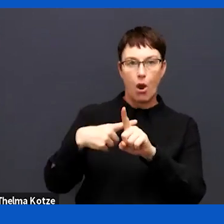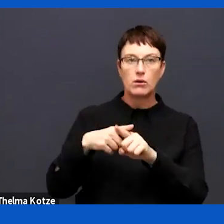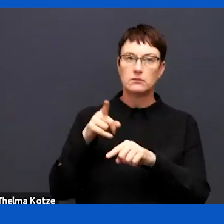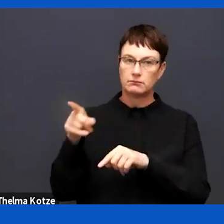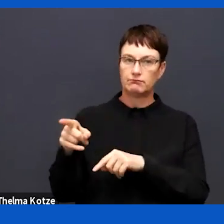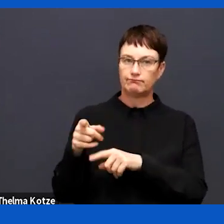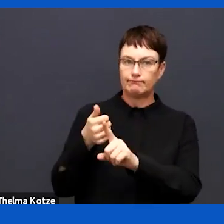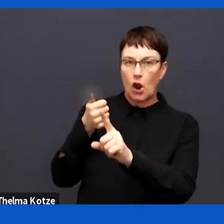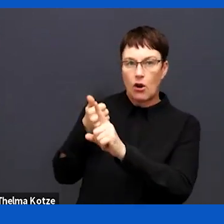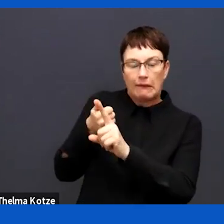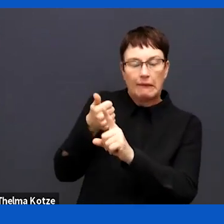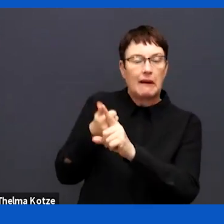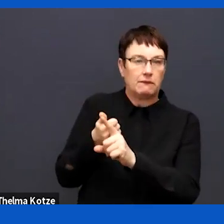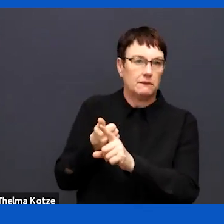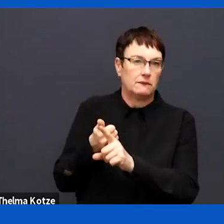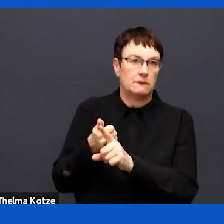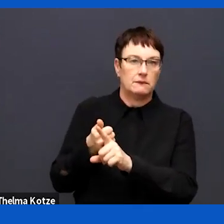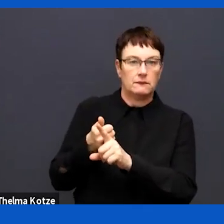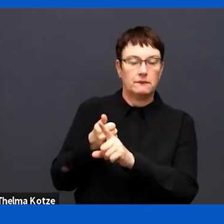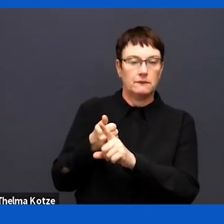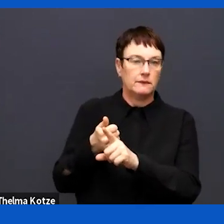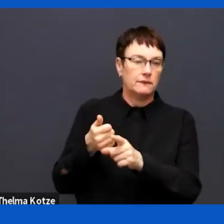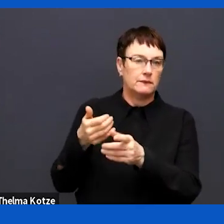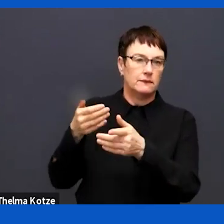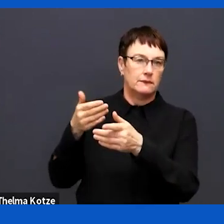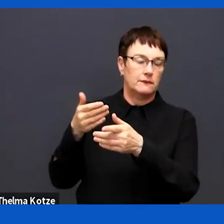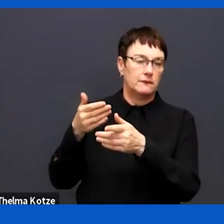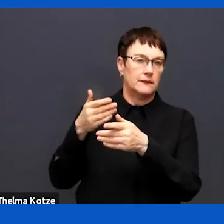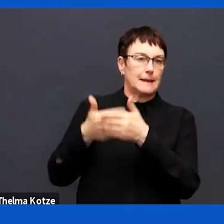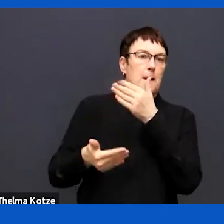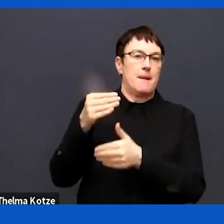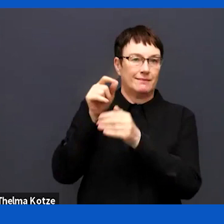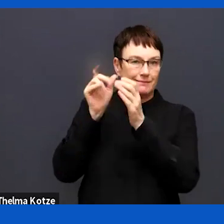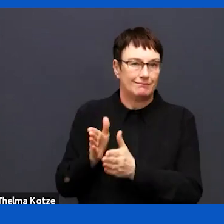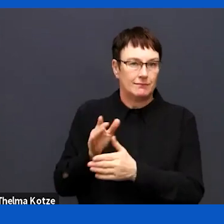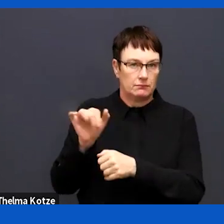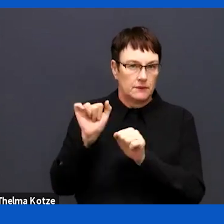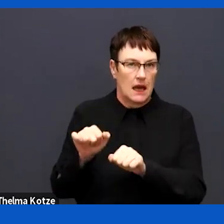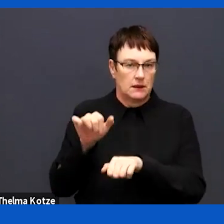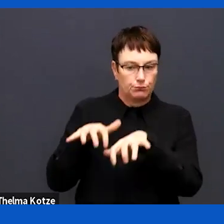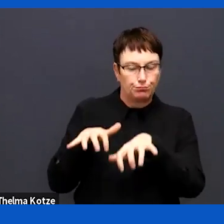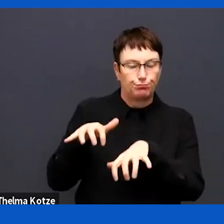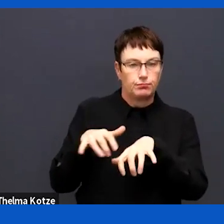it is mostly industry discussing with industry. We really need to make sure the end users